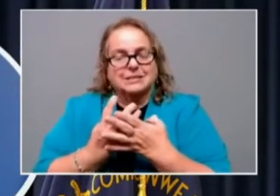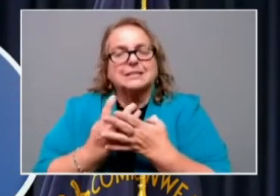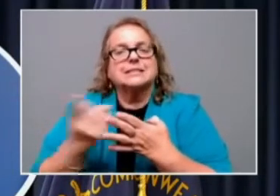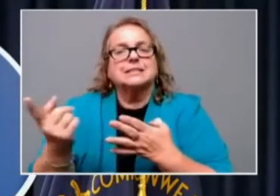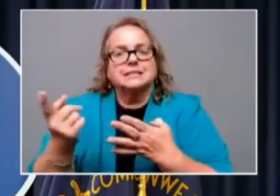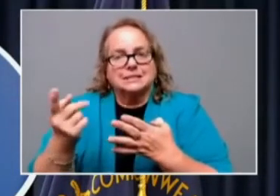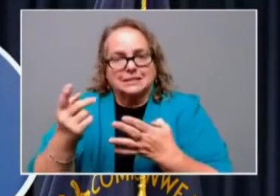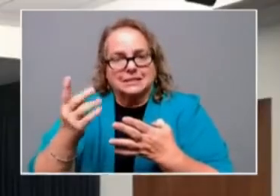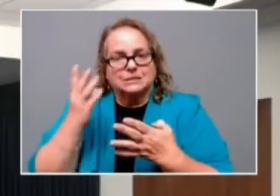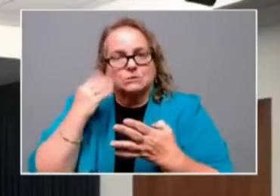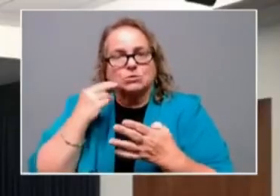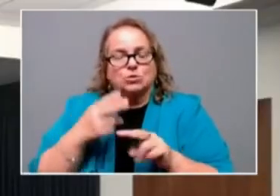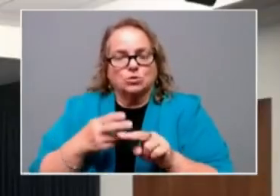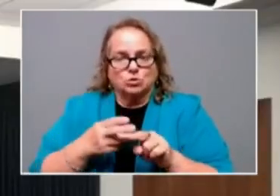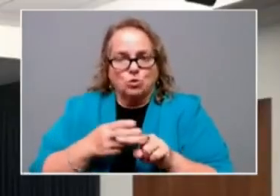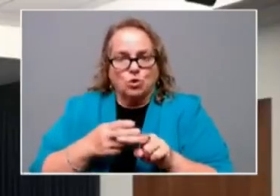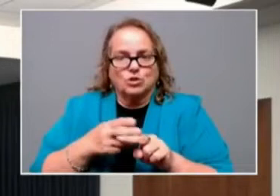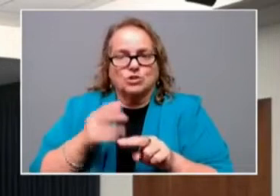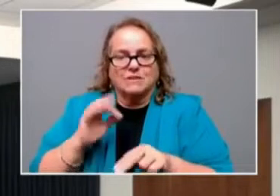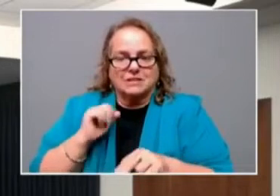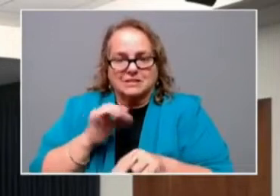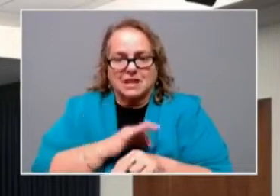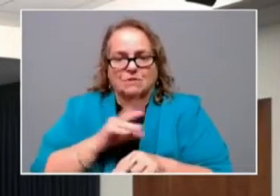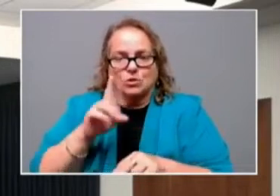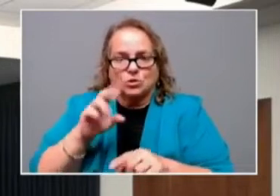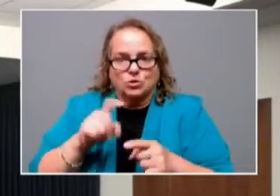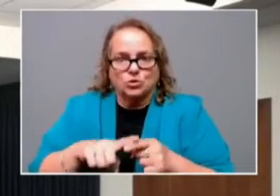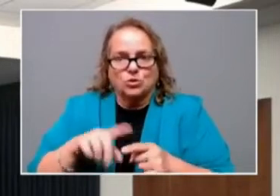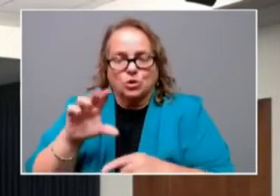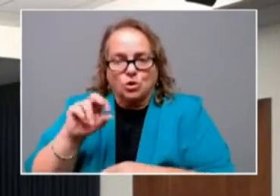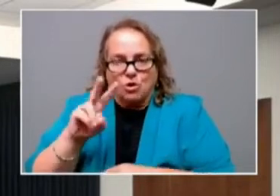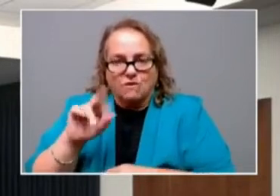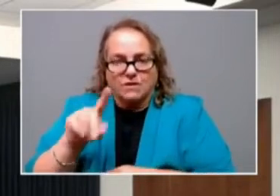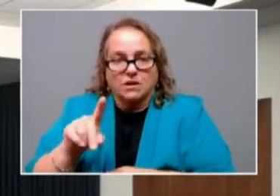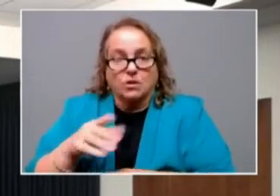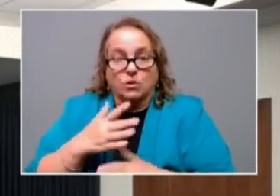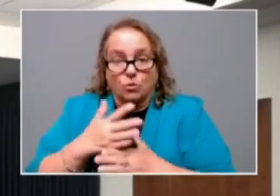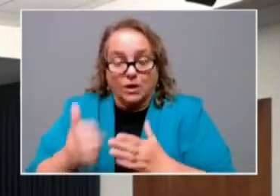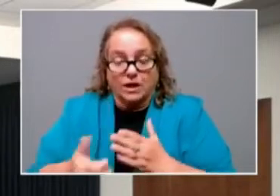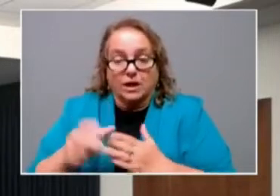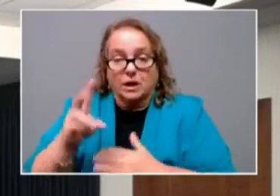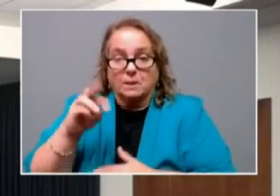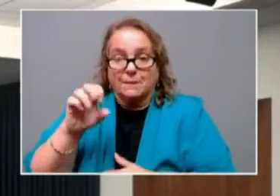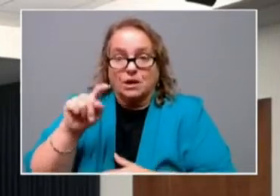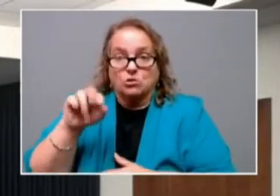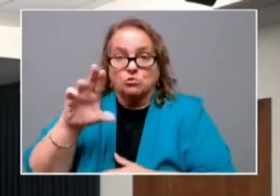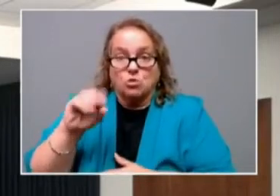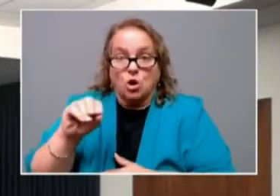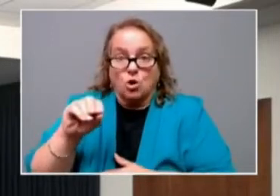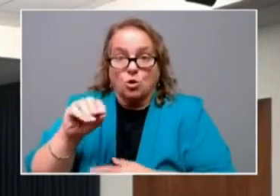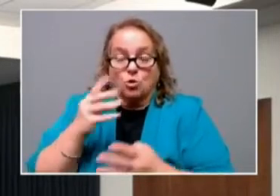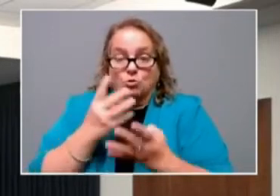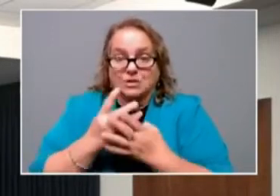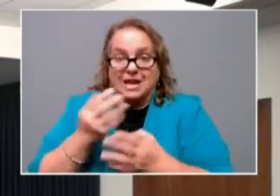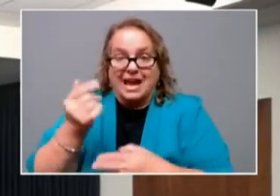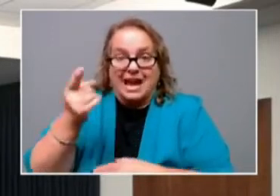okay. Over the weekend. Louisville metro crash had 18. Okay. Yeah. For